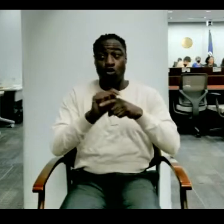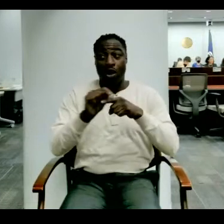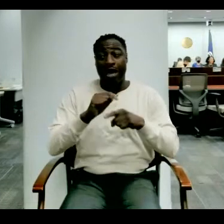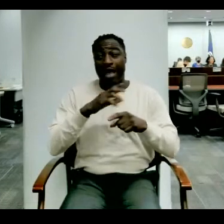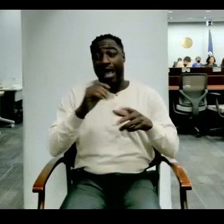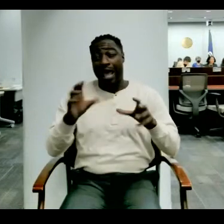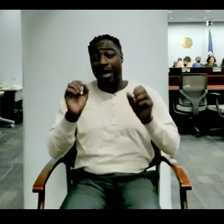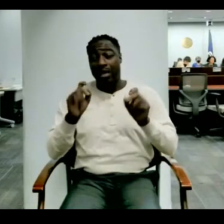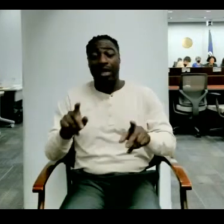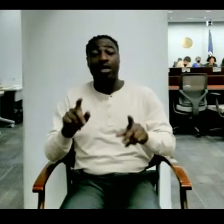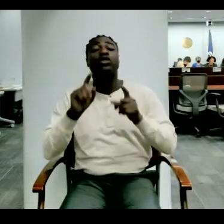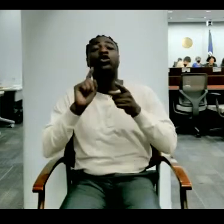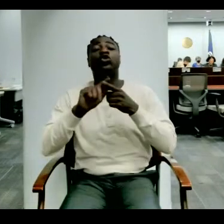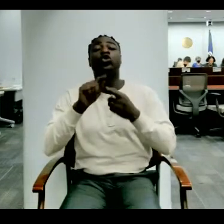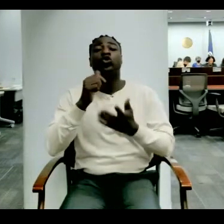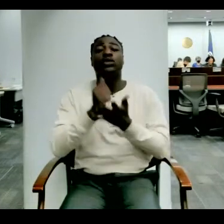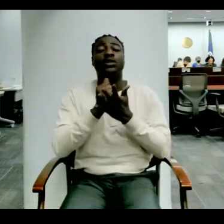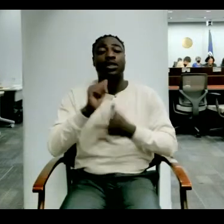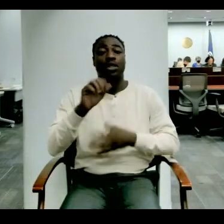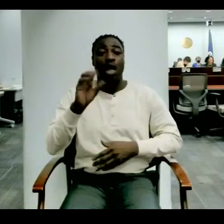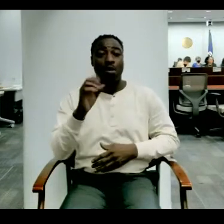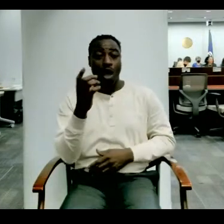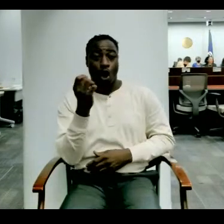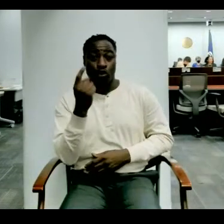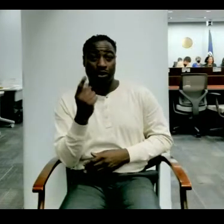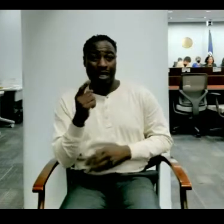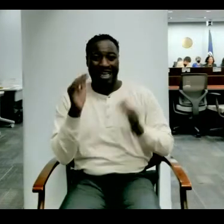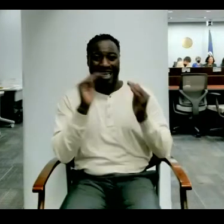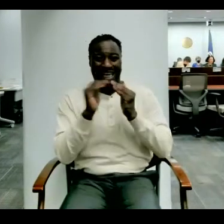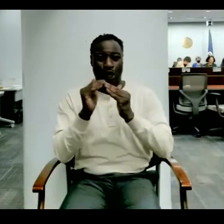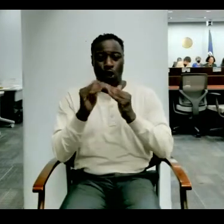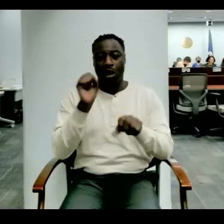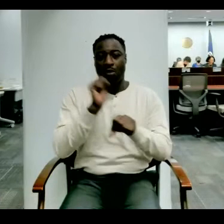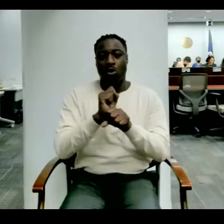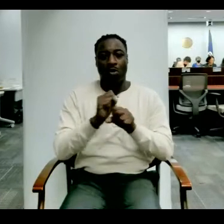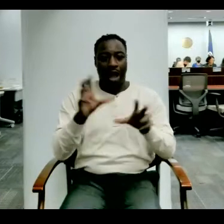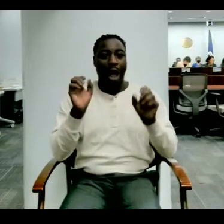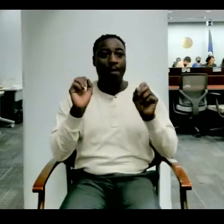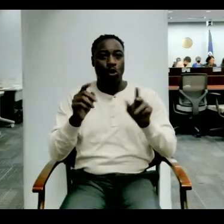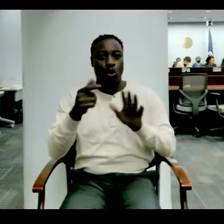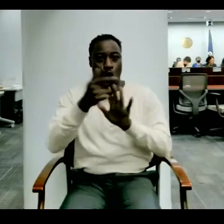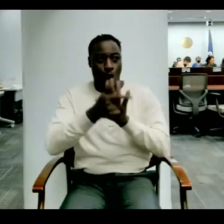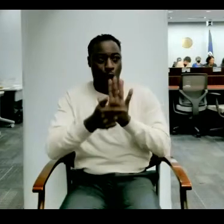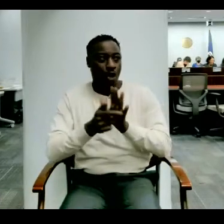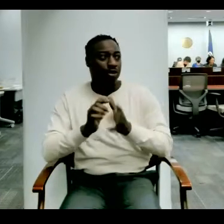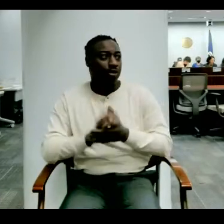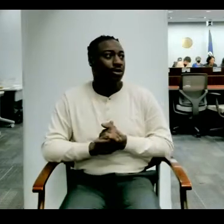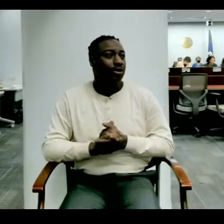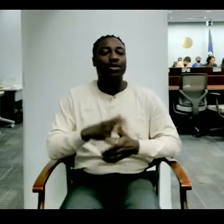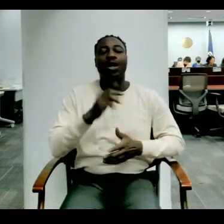to assist companies in understanding equal employment opportunity laws. Um and finally,